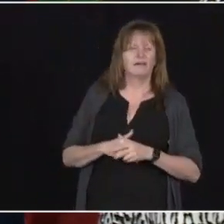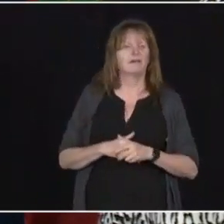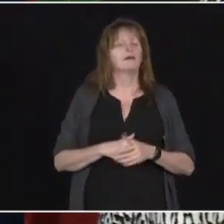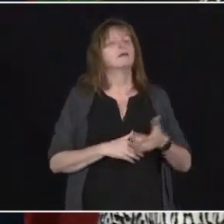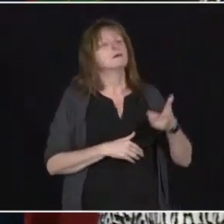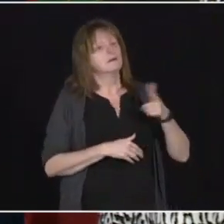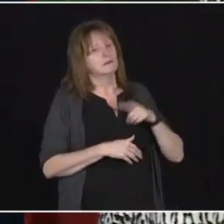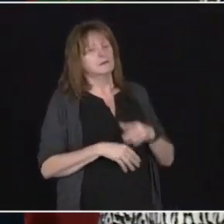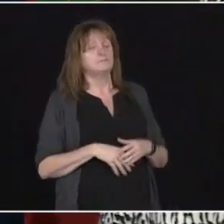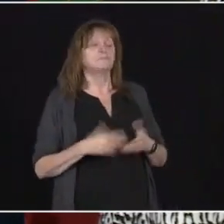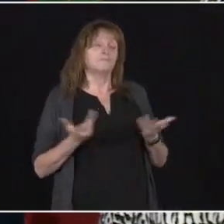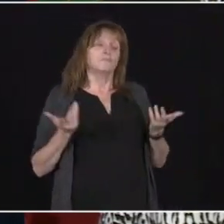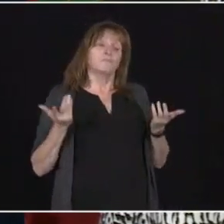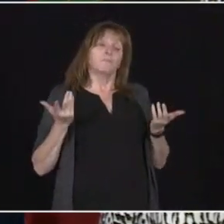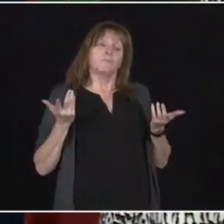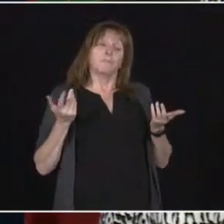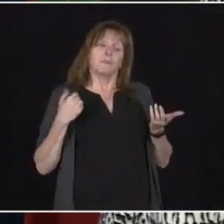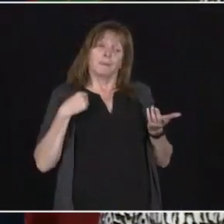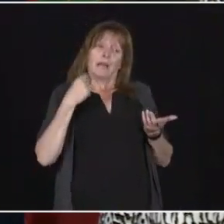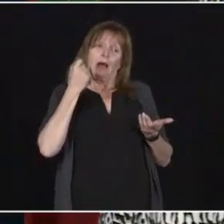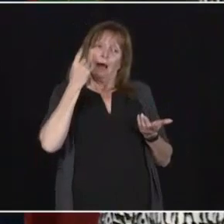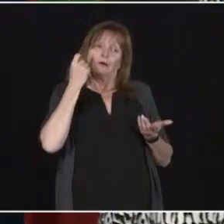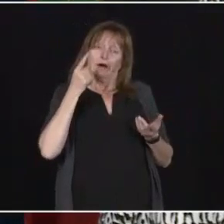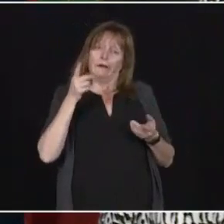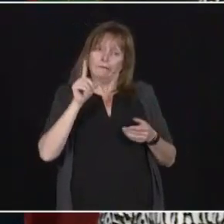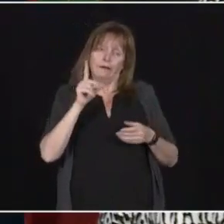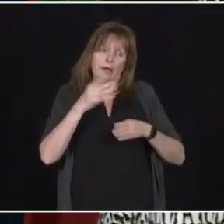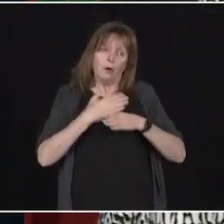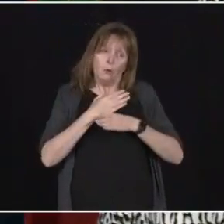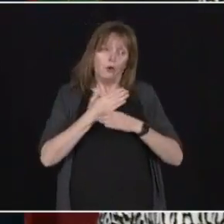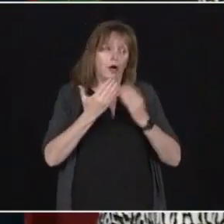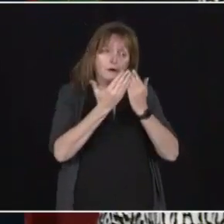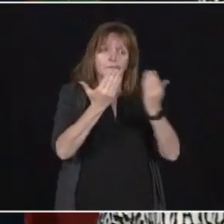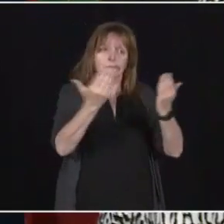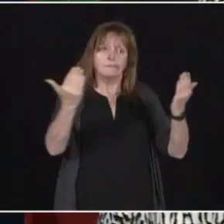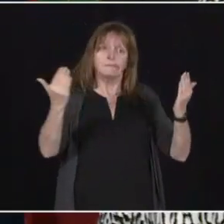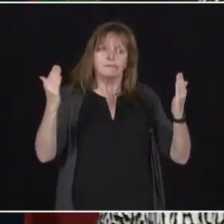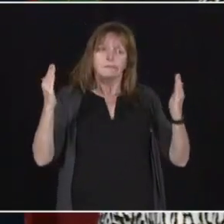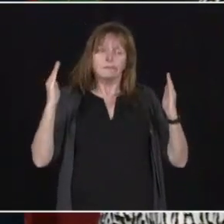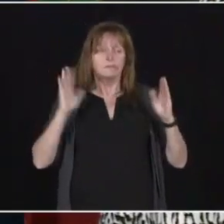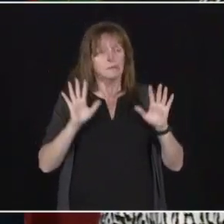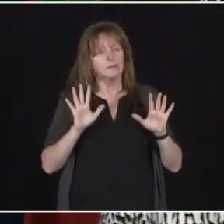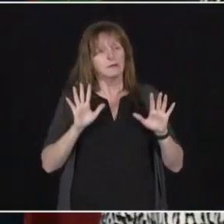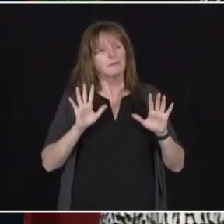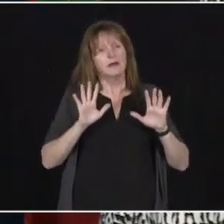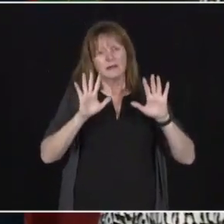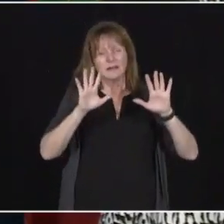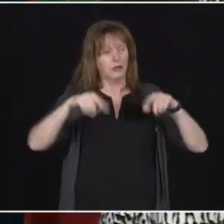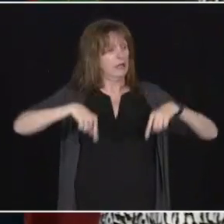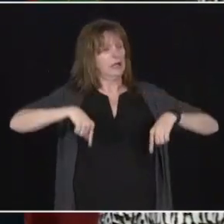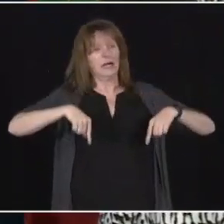or what is your general reaction to this? Well, I understand they might do that, but we are different than the US.